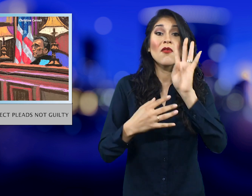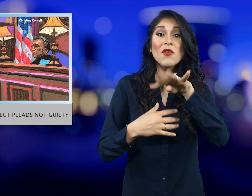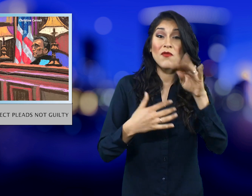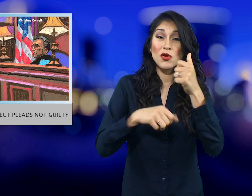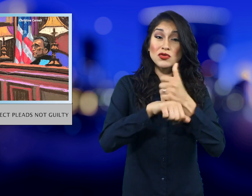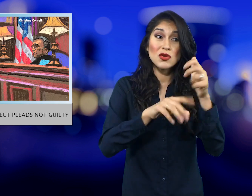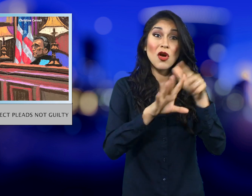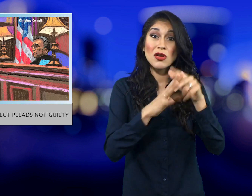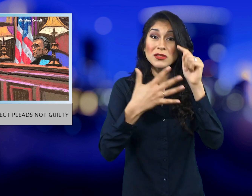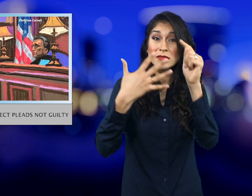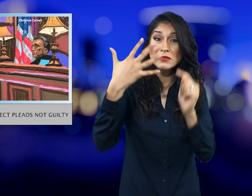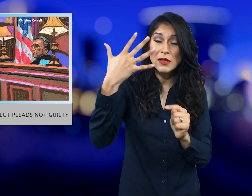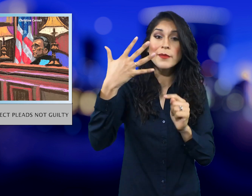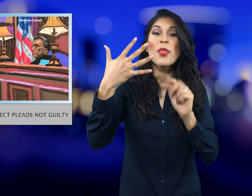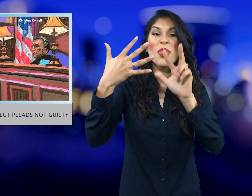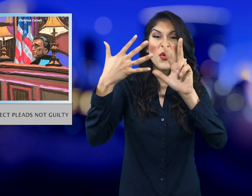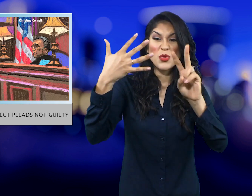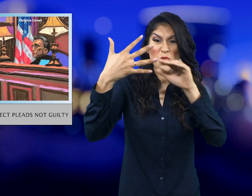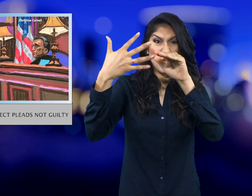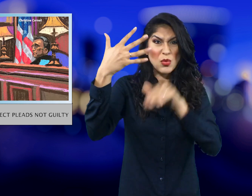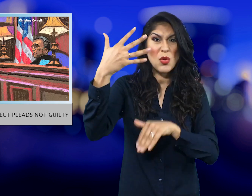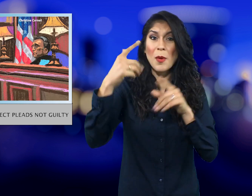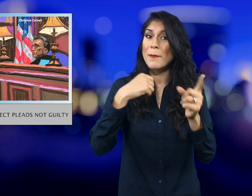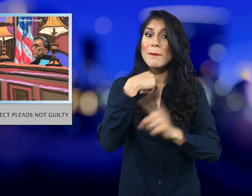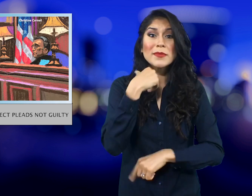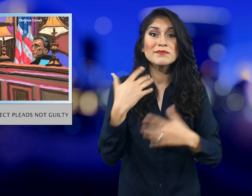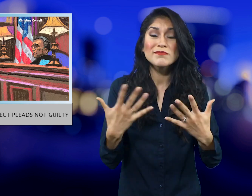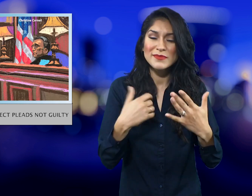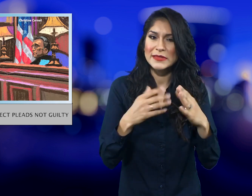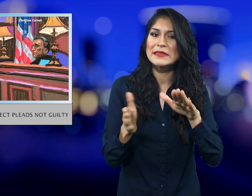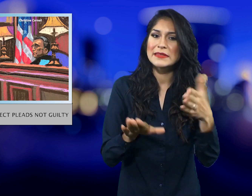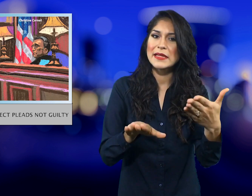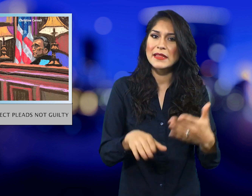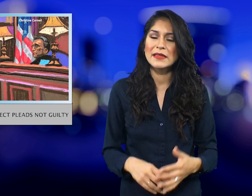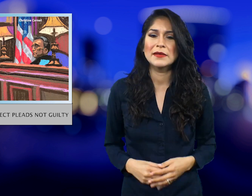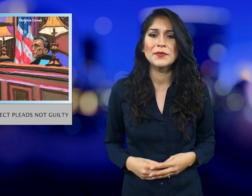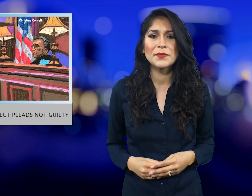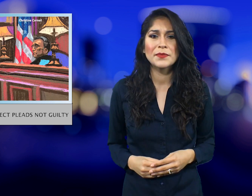Of the 44 charges, 32 are punishable by death.